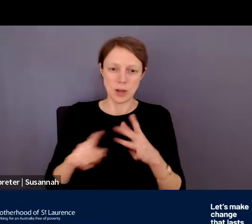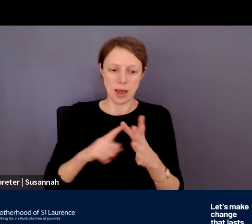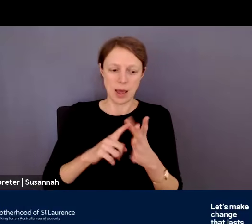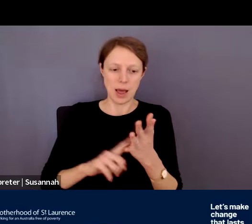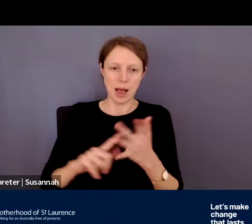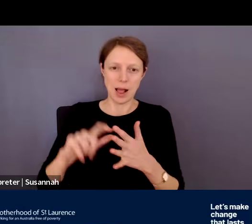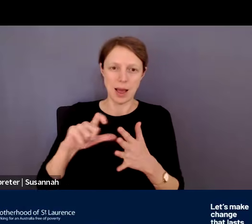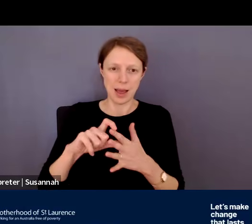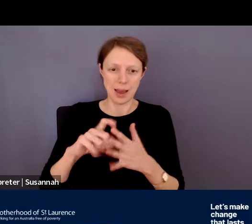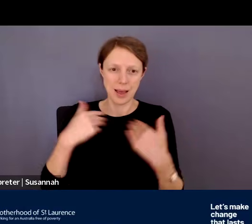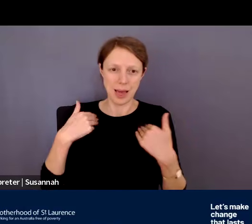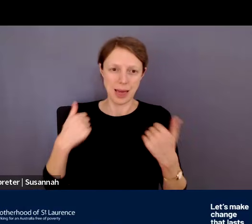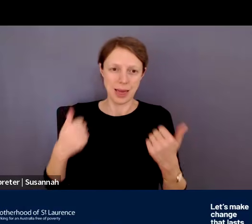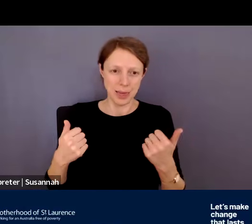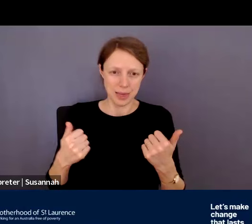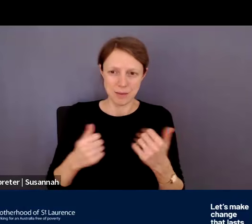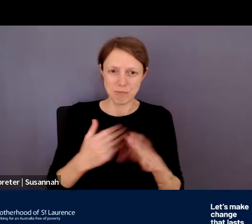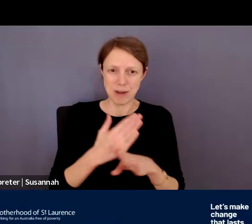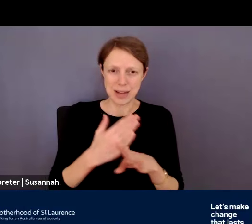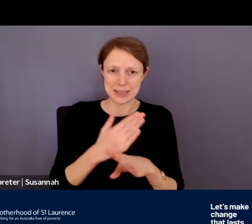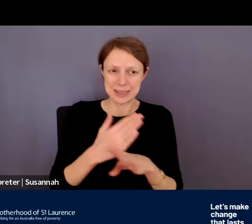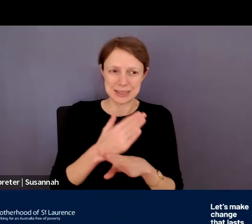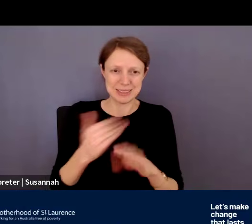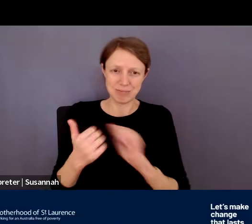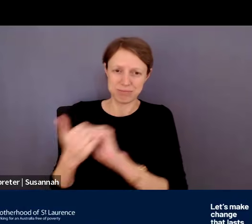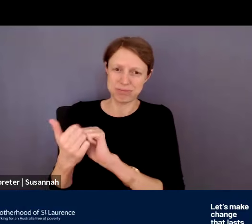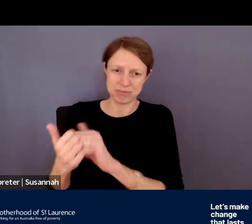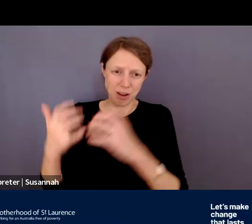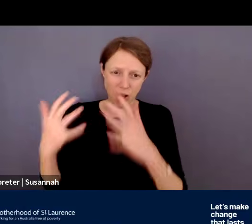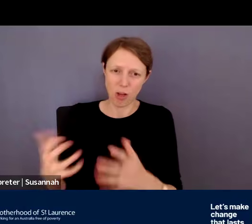with their GPs anyway because there's so few resources. That they're doing these kind of,